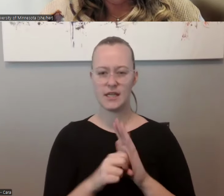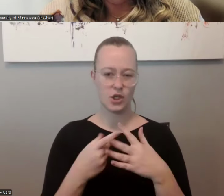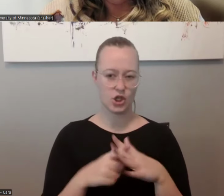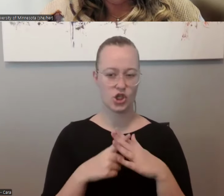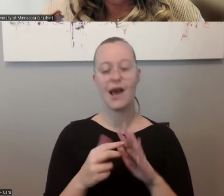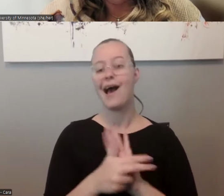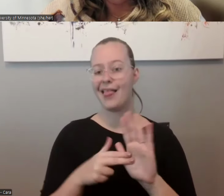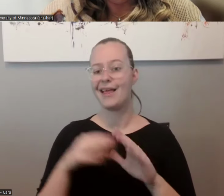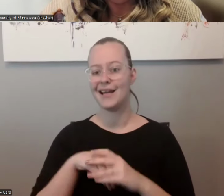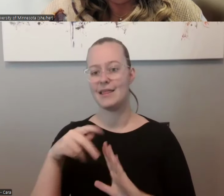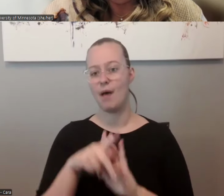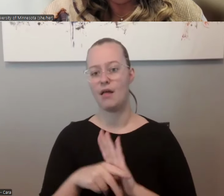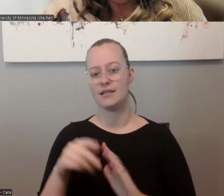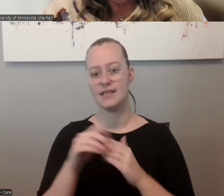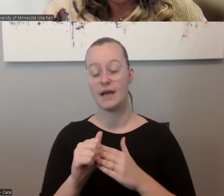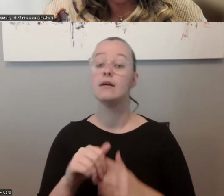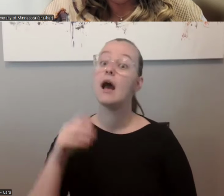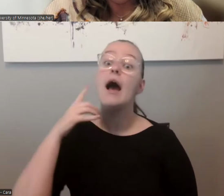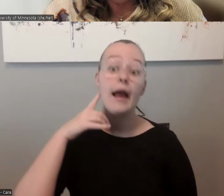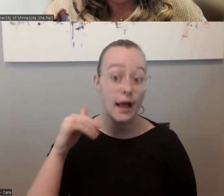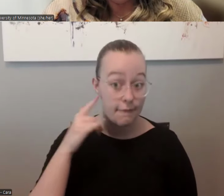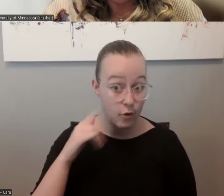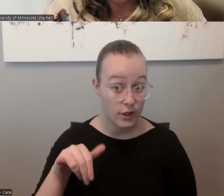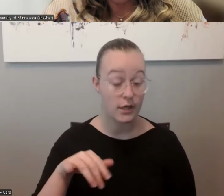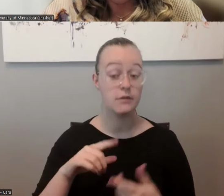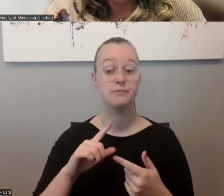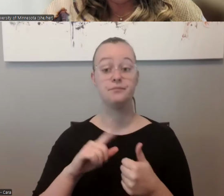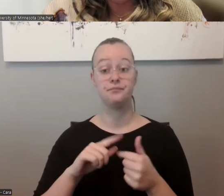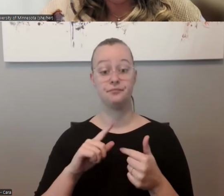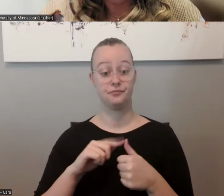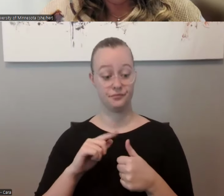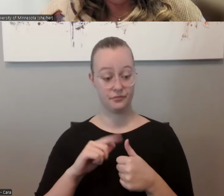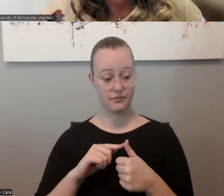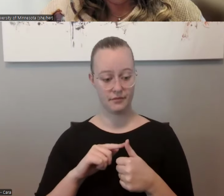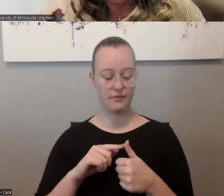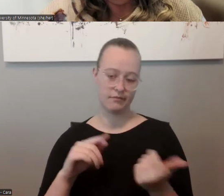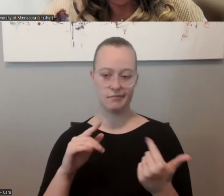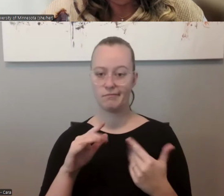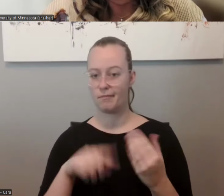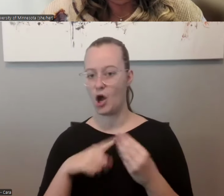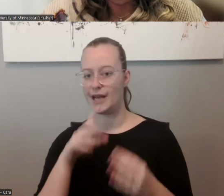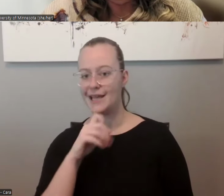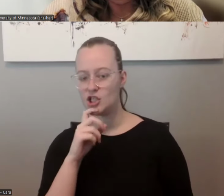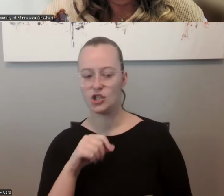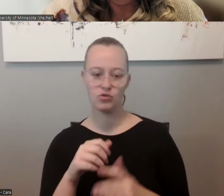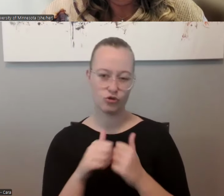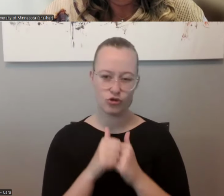highlighted in the policy guide were California's Data Dashboard on Aging, which has tracked the number of direct care workers